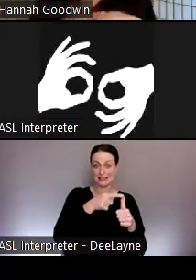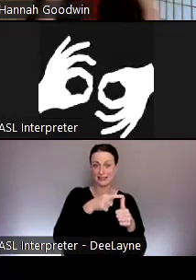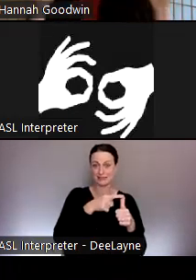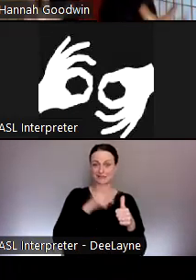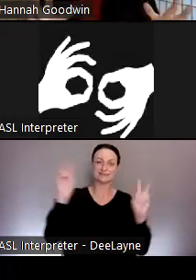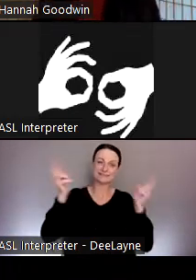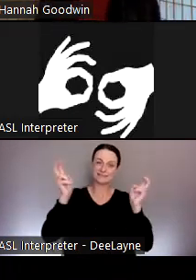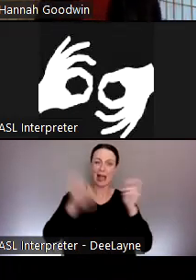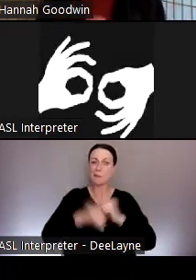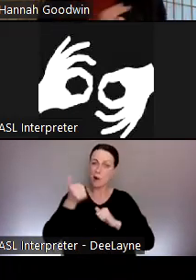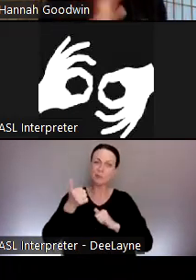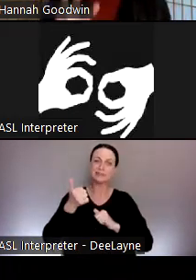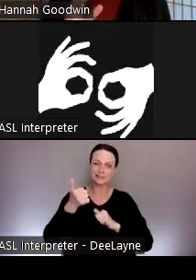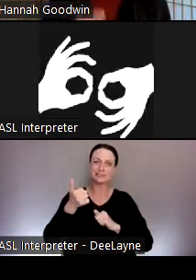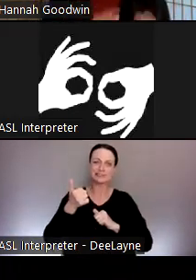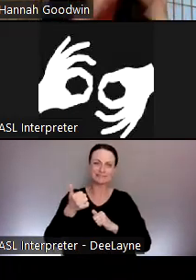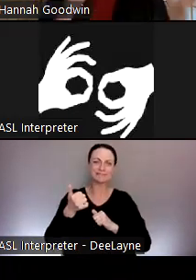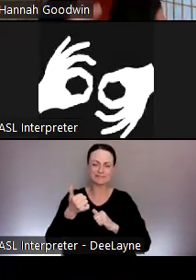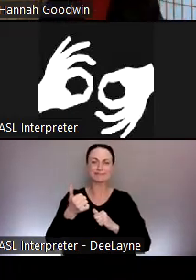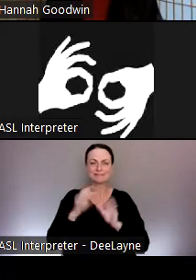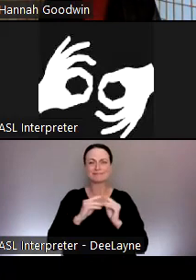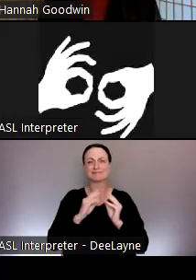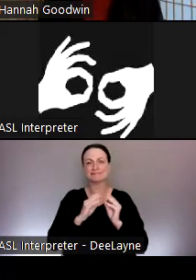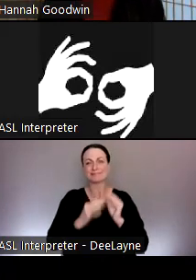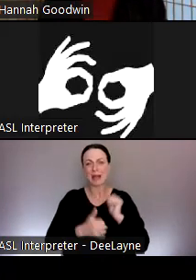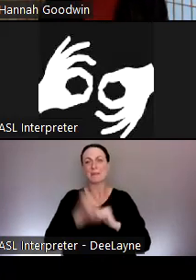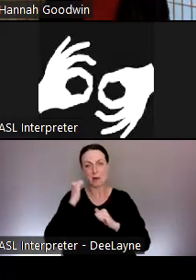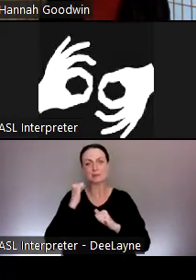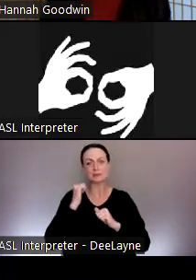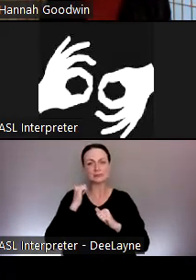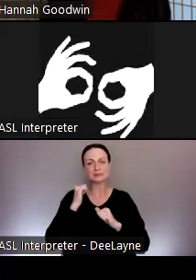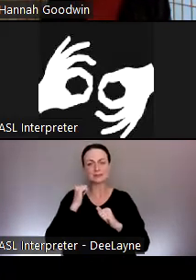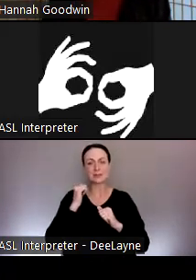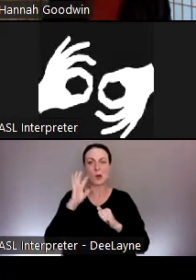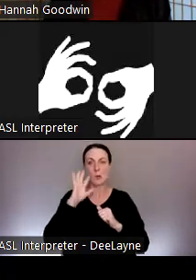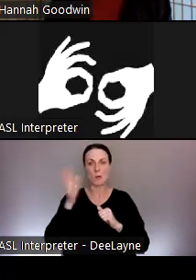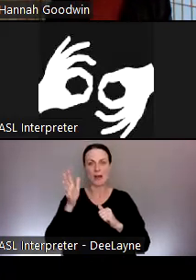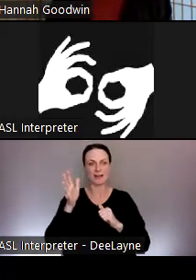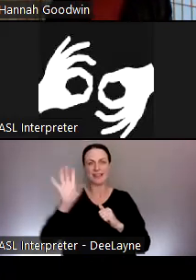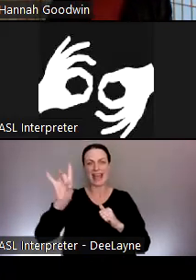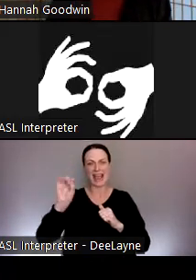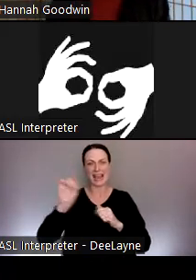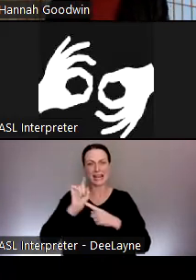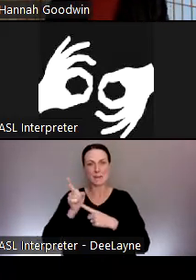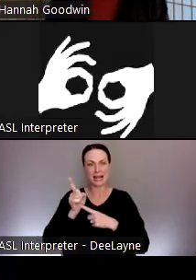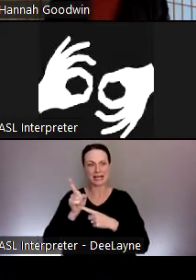Most of the sessions, the greatest amount of sessions are 80-minute concurrent sessions.